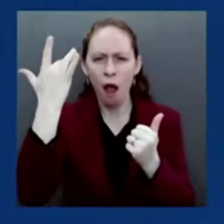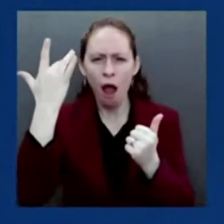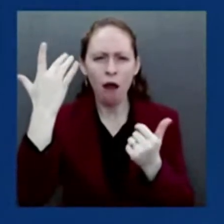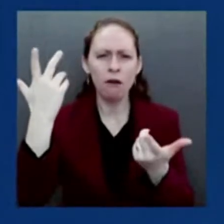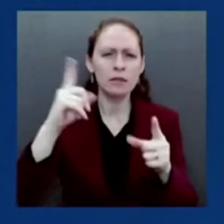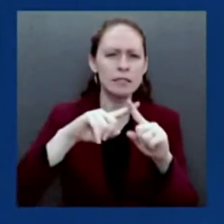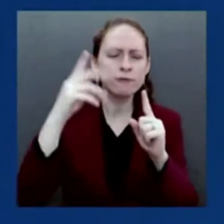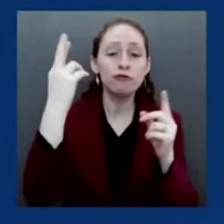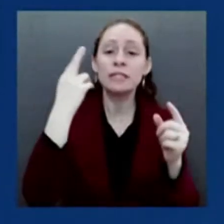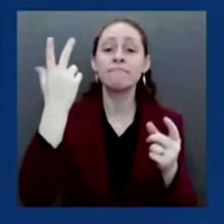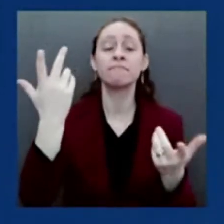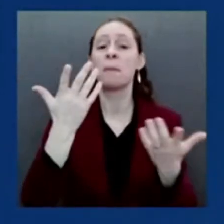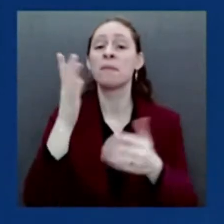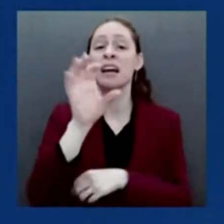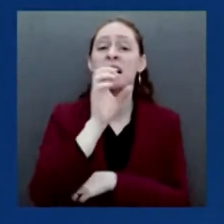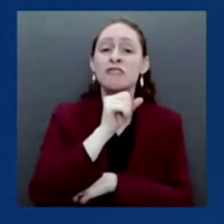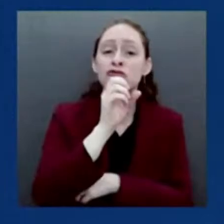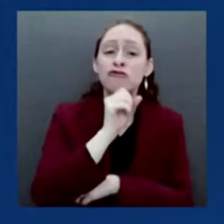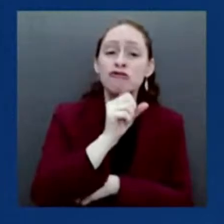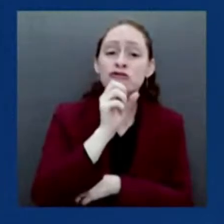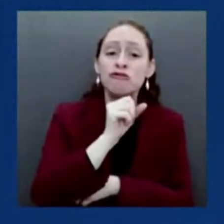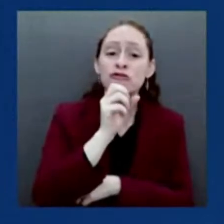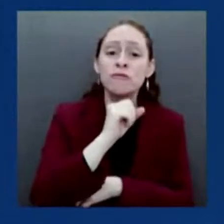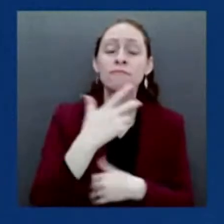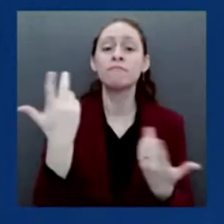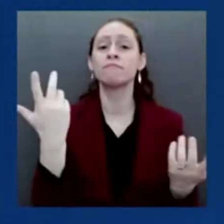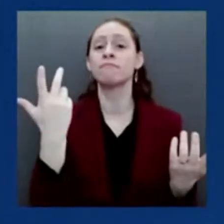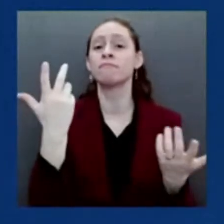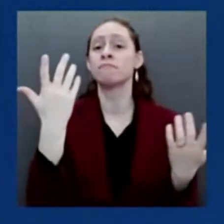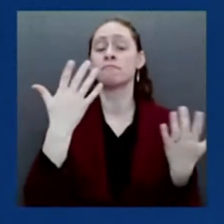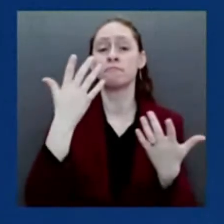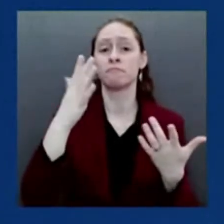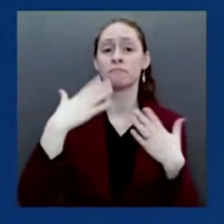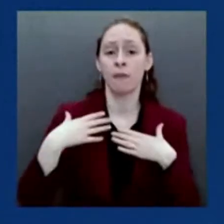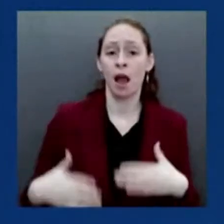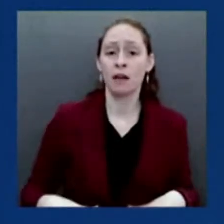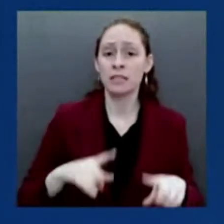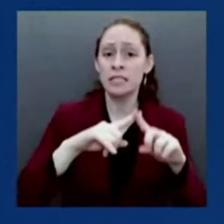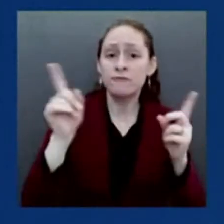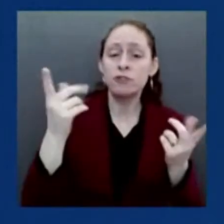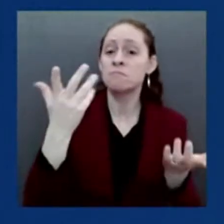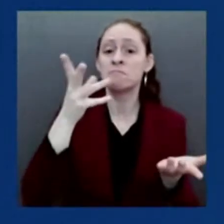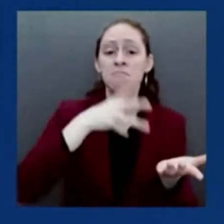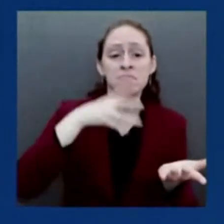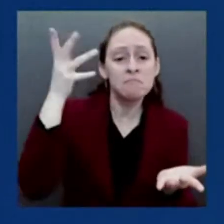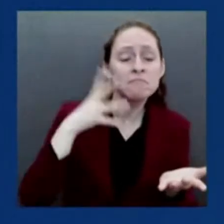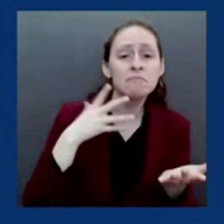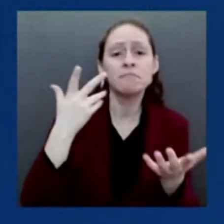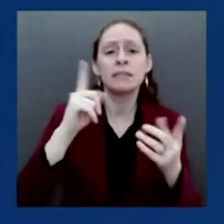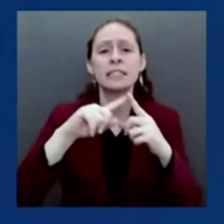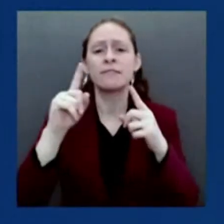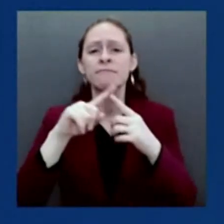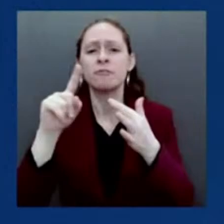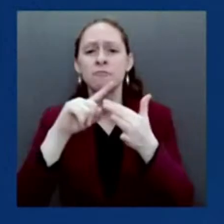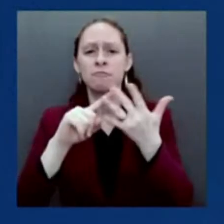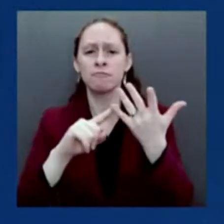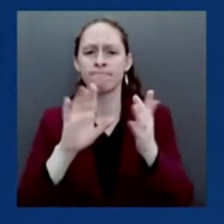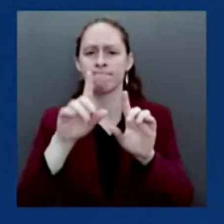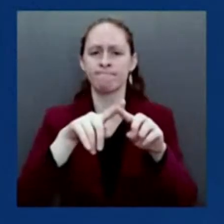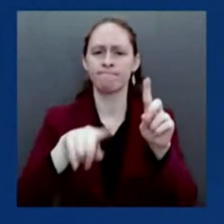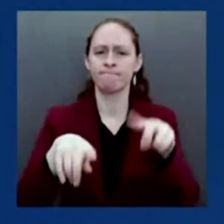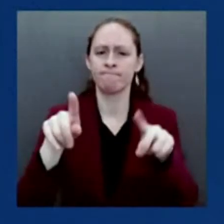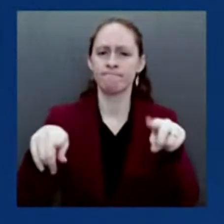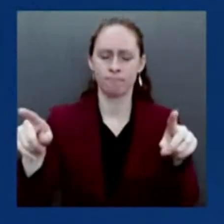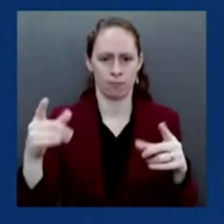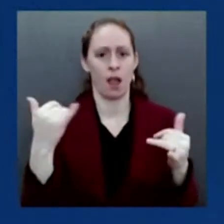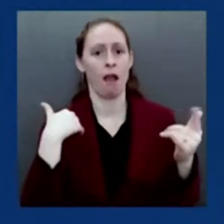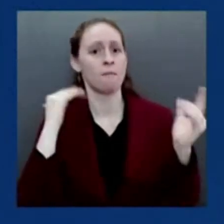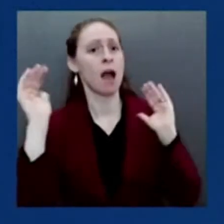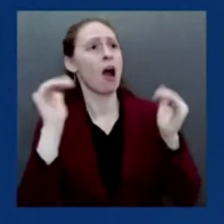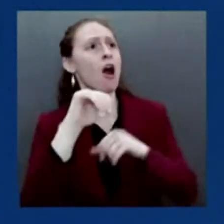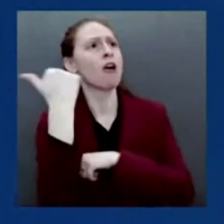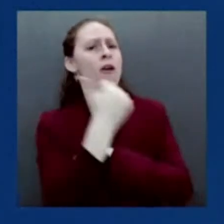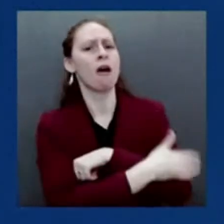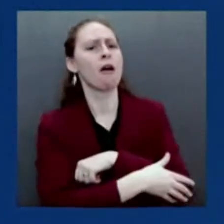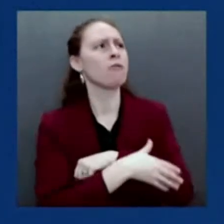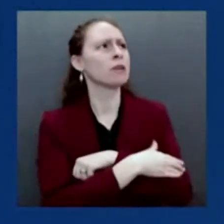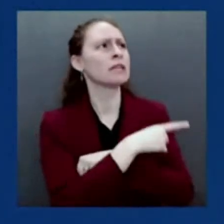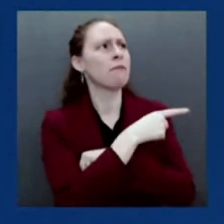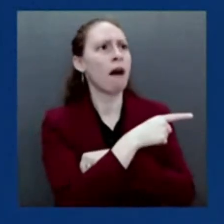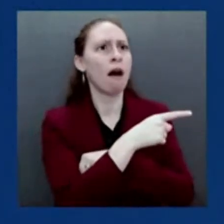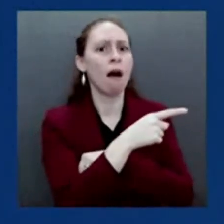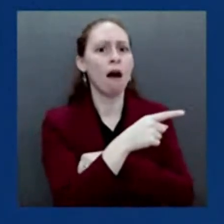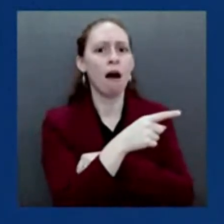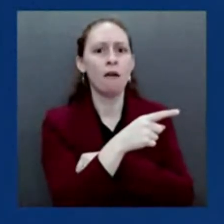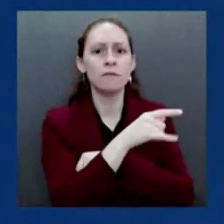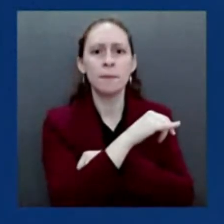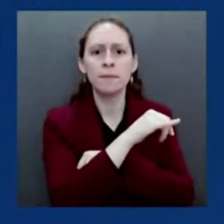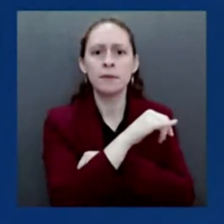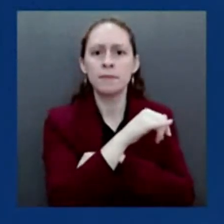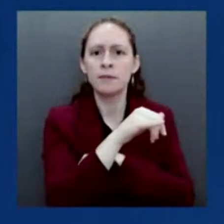INFECTION, PRIOR VACCINATION,